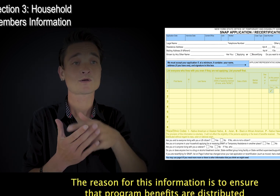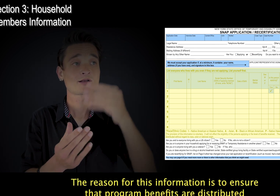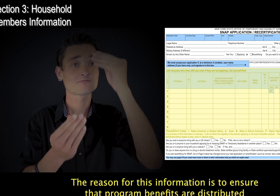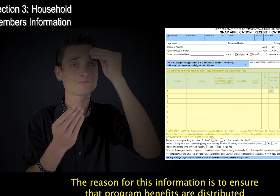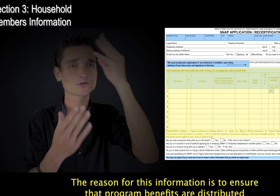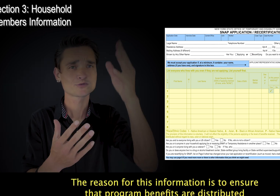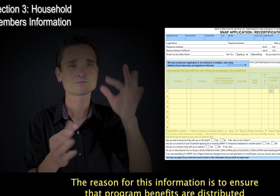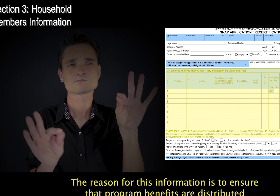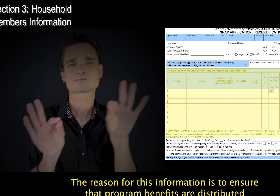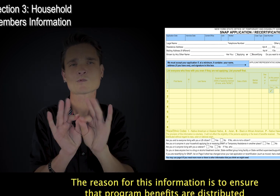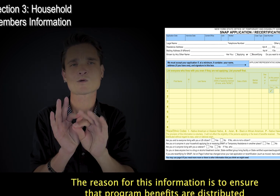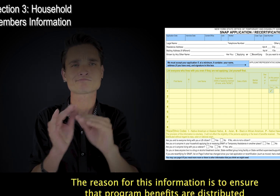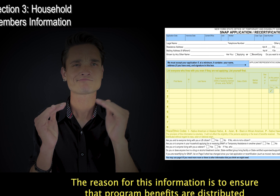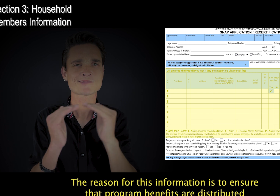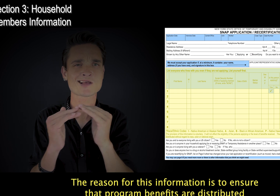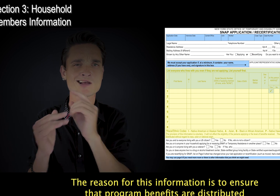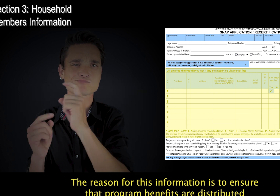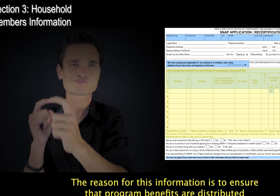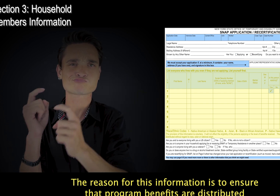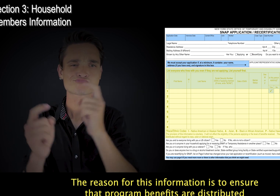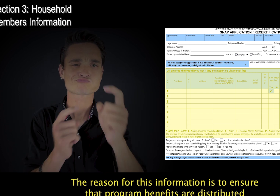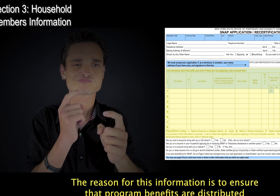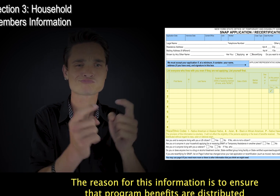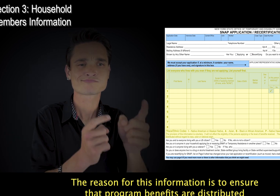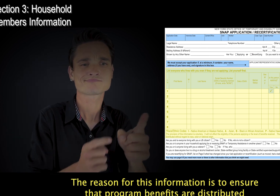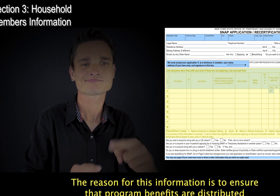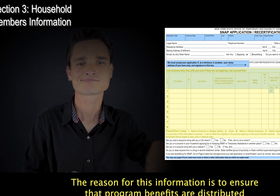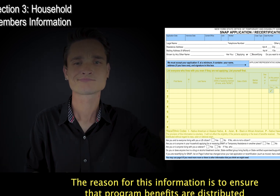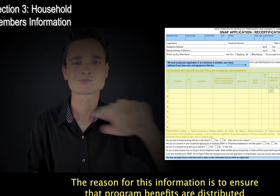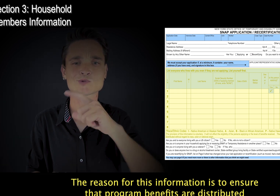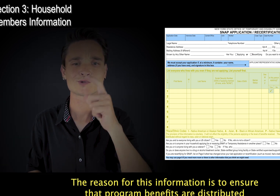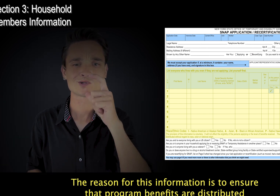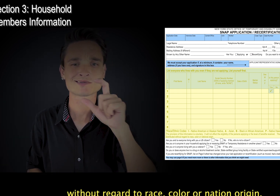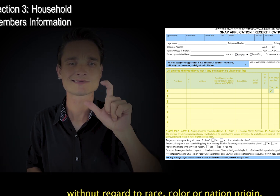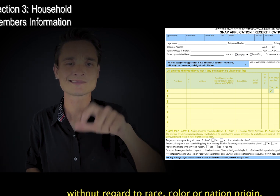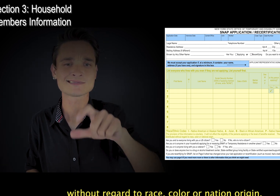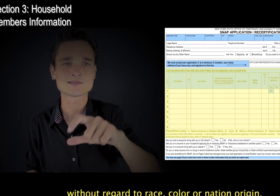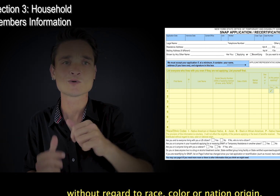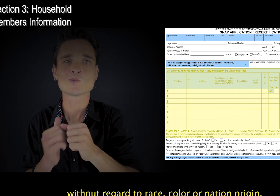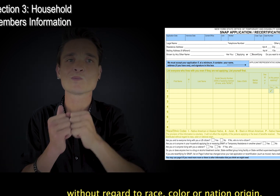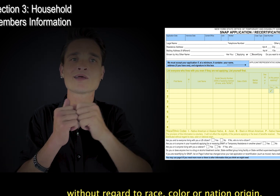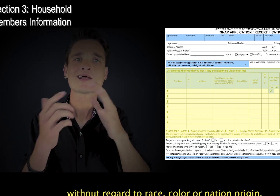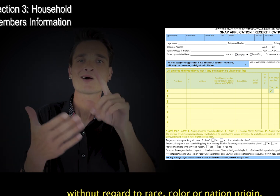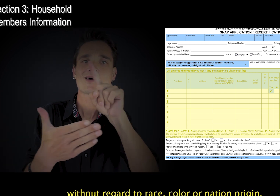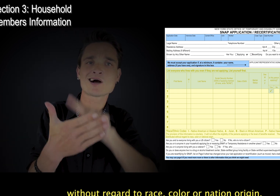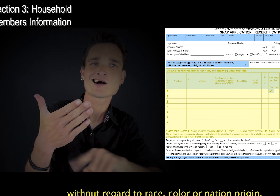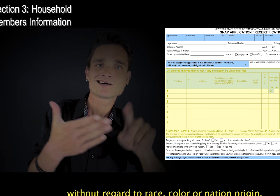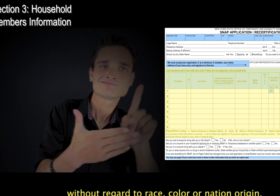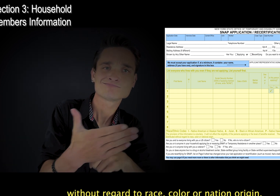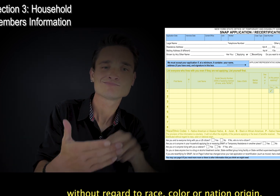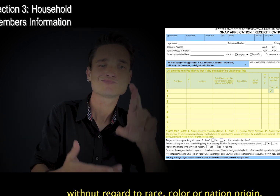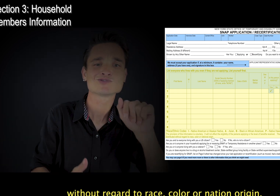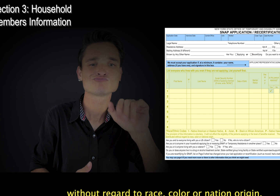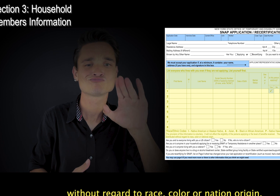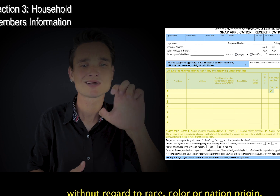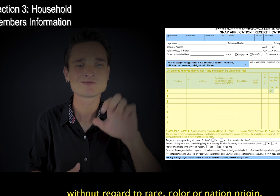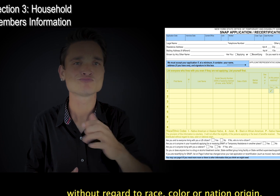The reason for this information is to ensure that program benefits are distributed without regard to race, color or nation origin.